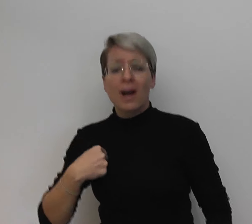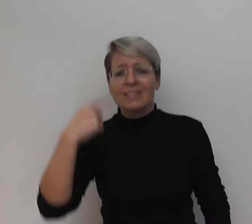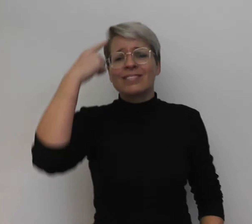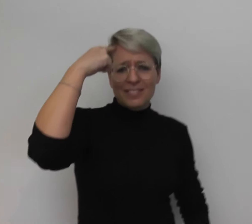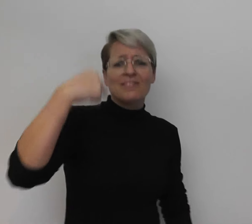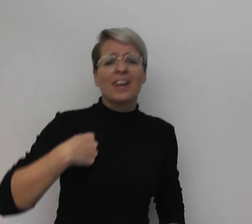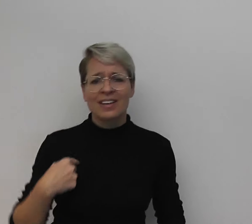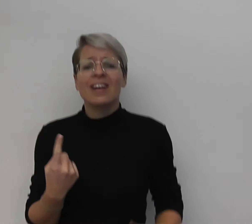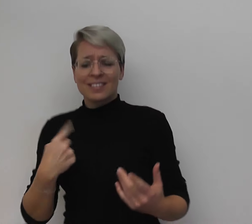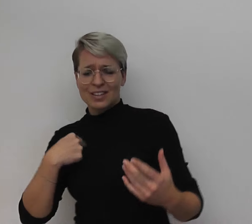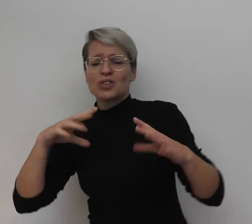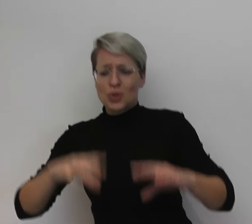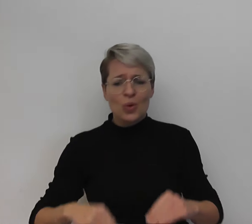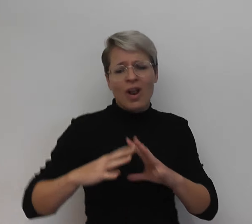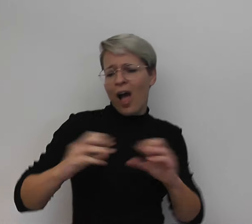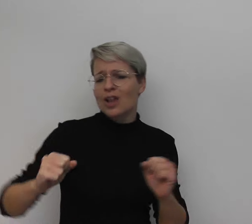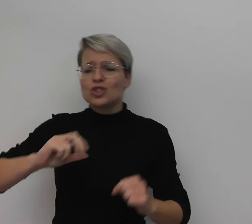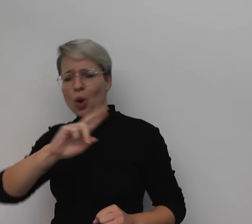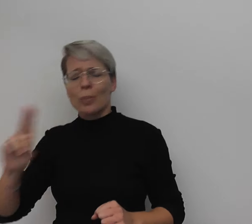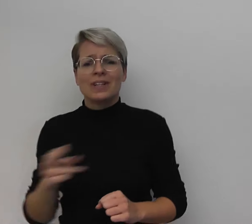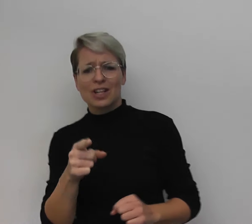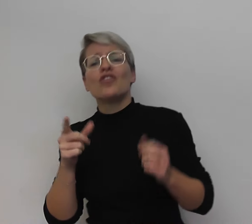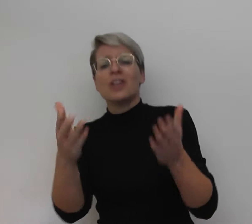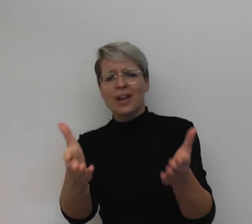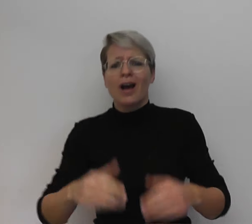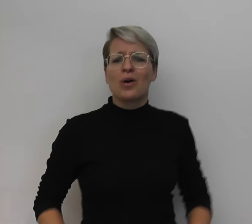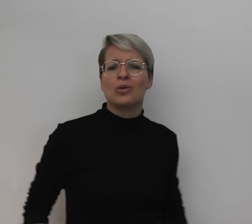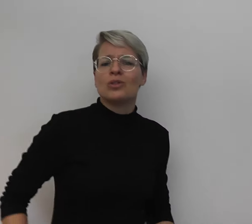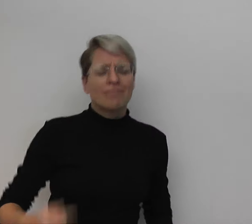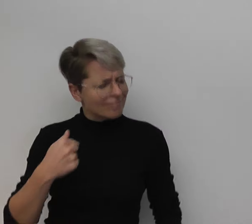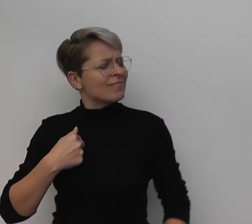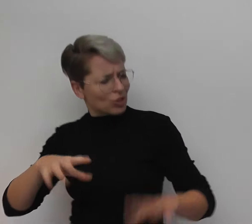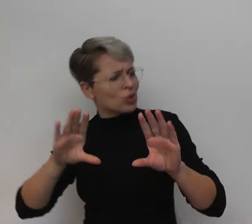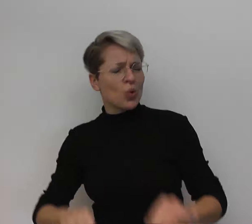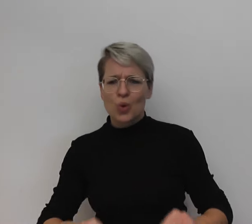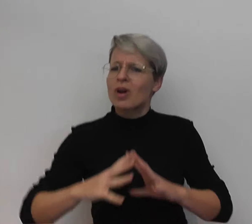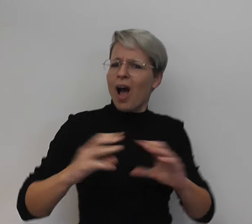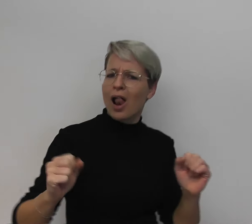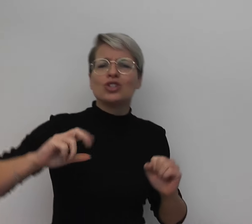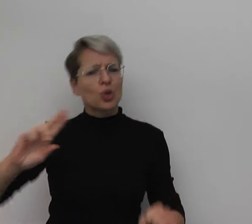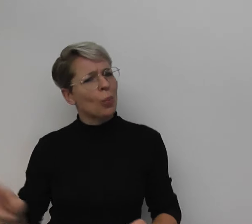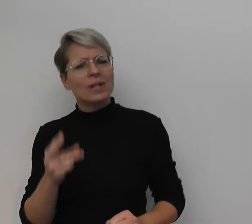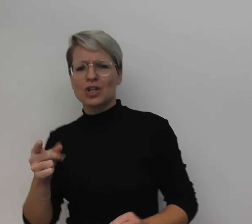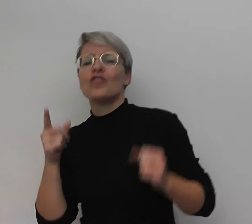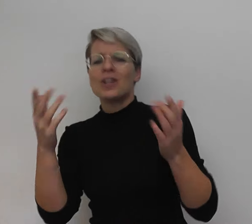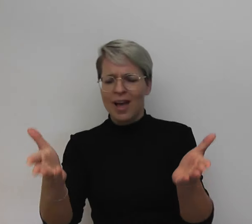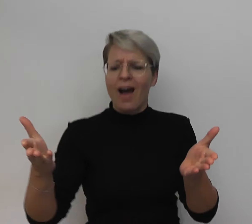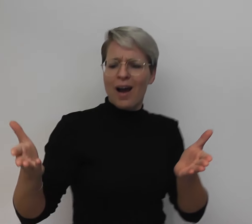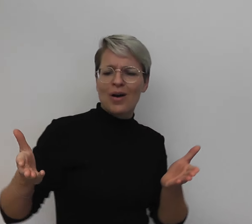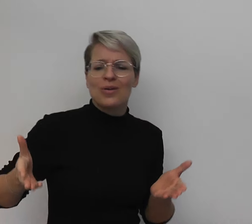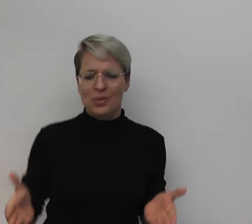But I know that I will do everything for you again I will do everything for you again